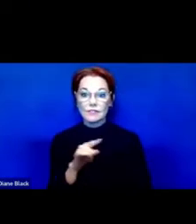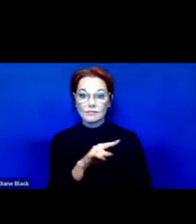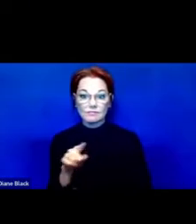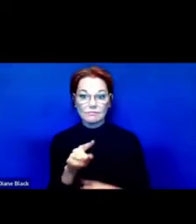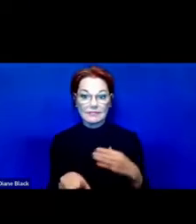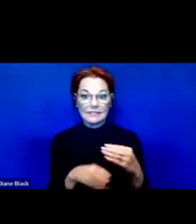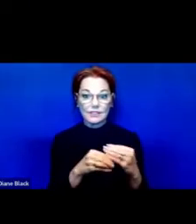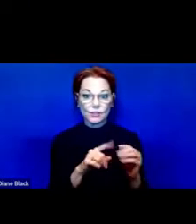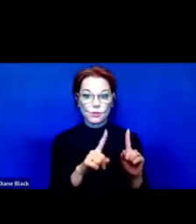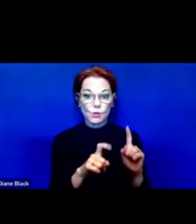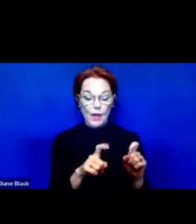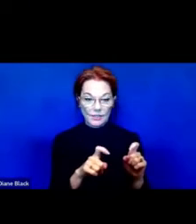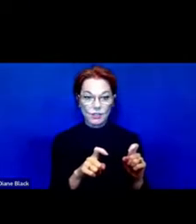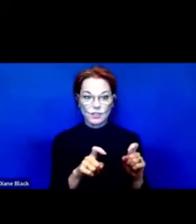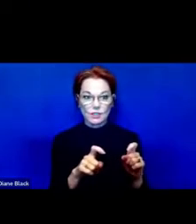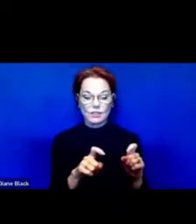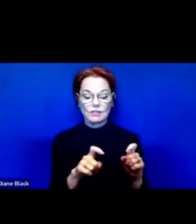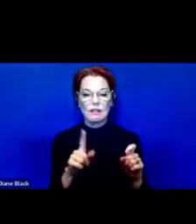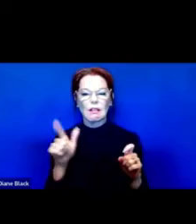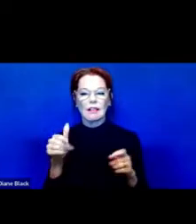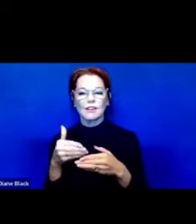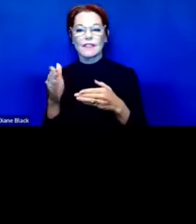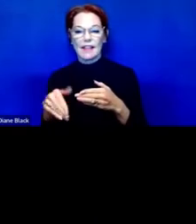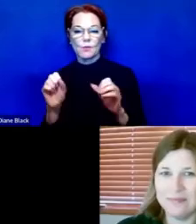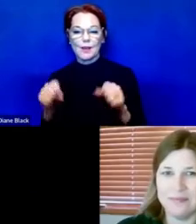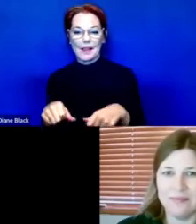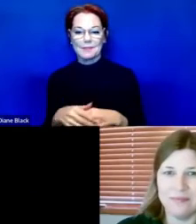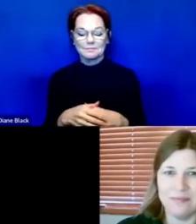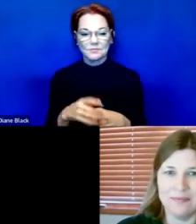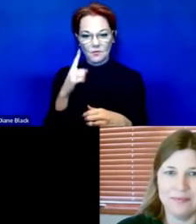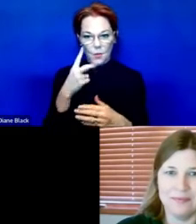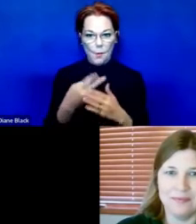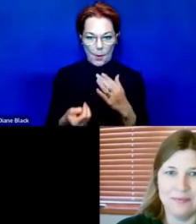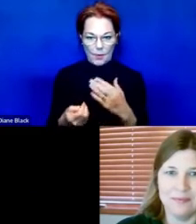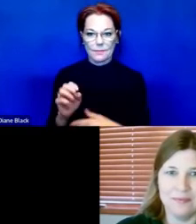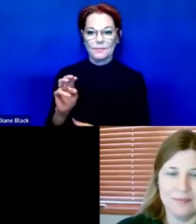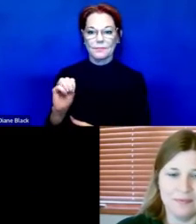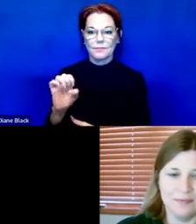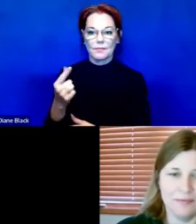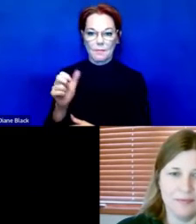at the end as well, we can take questions for both Megan and Traci. So I am going to turn the